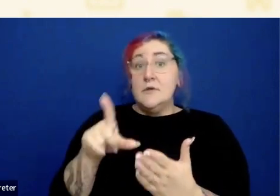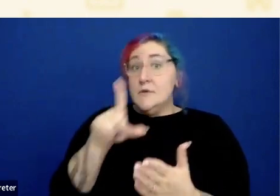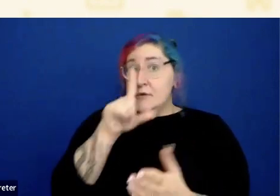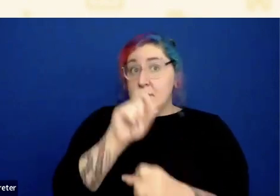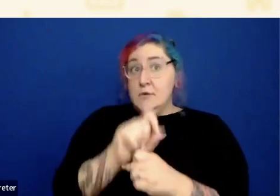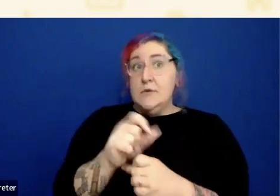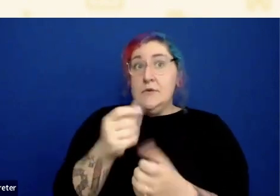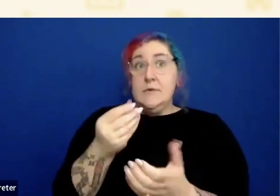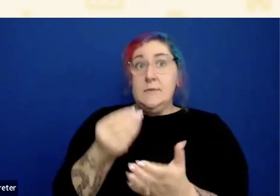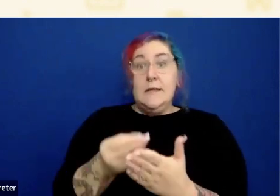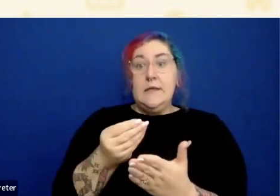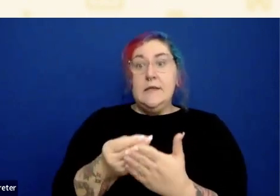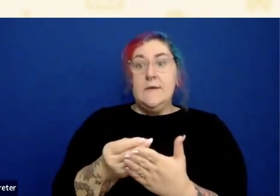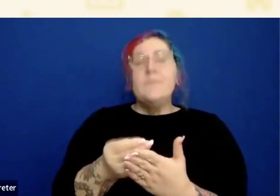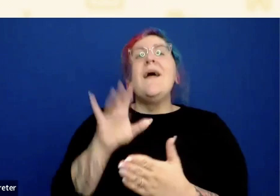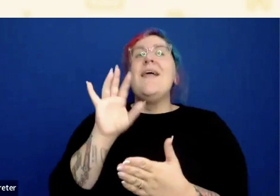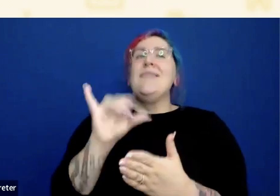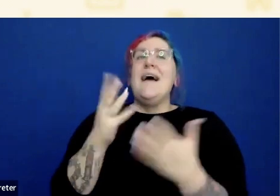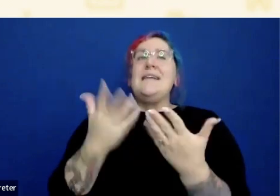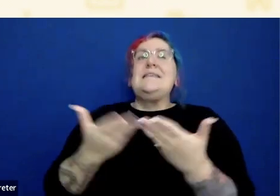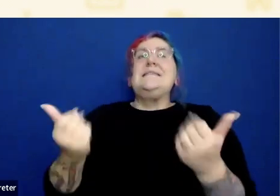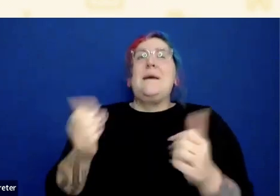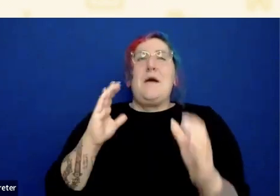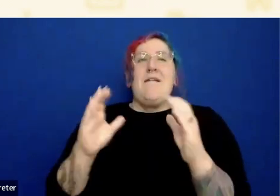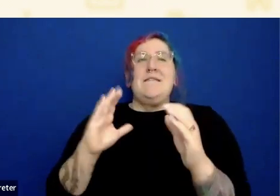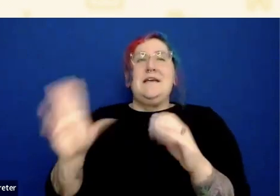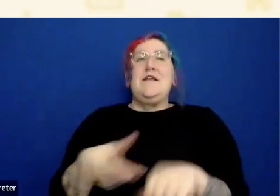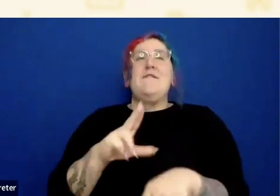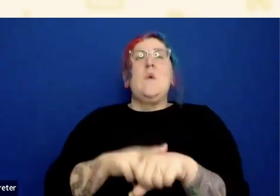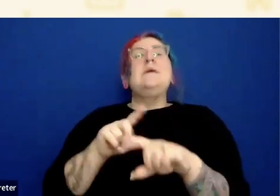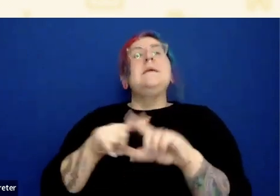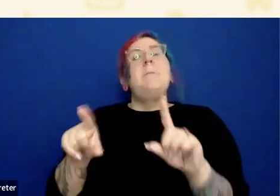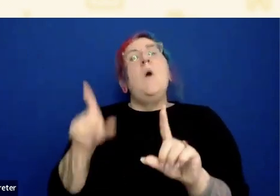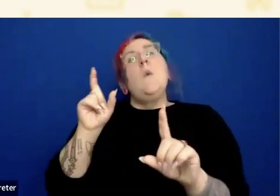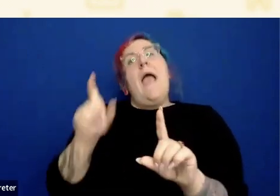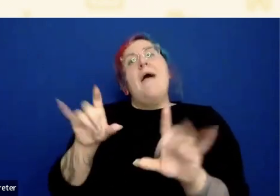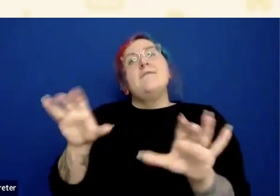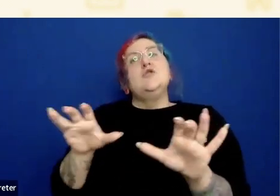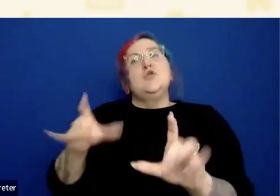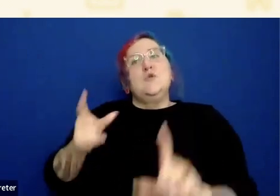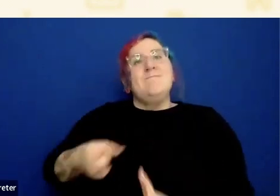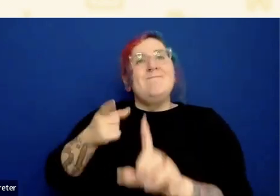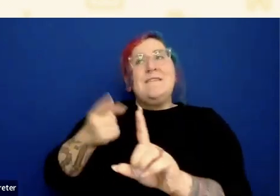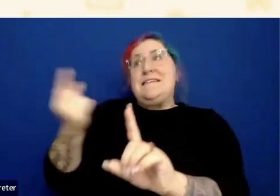That's a separate conversation for a different day, but something has to happen to bring that cost down.